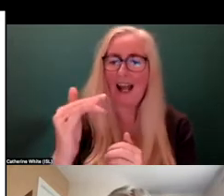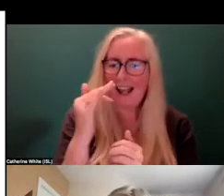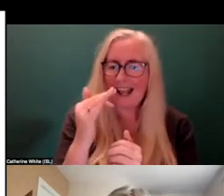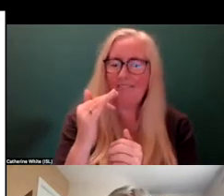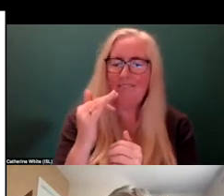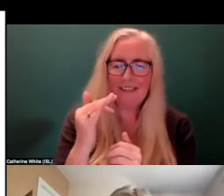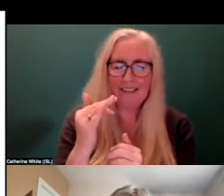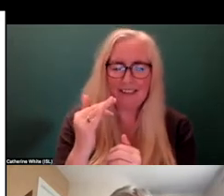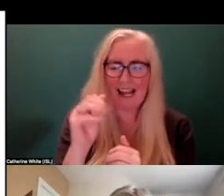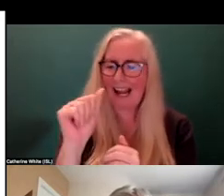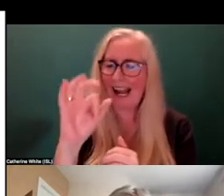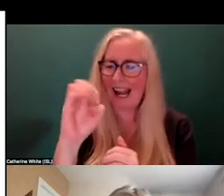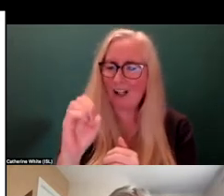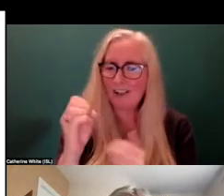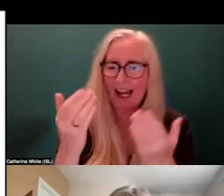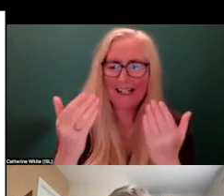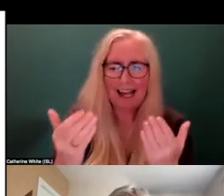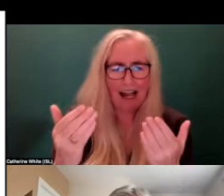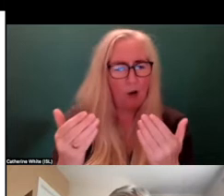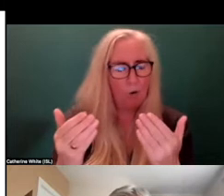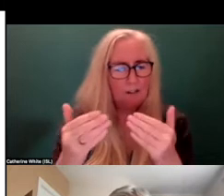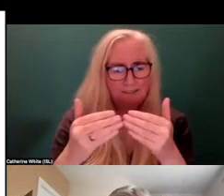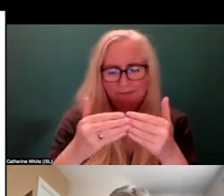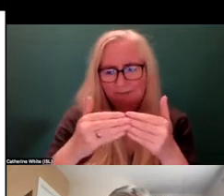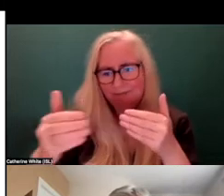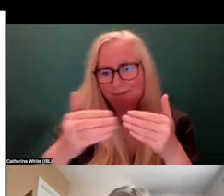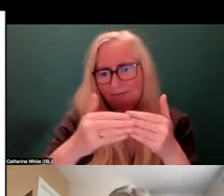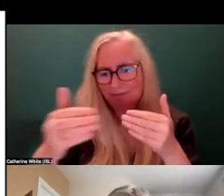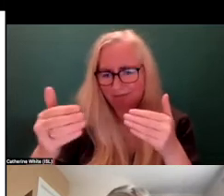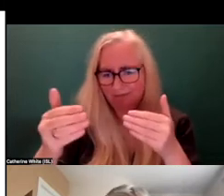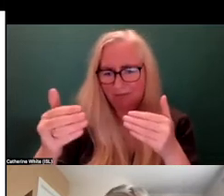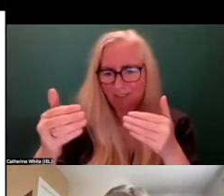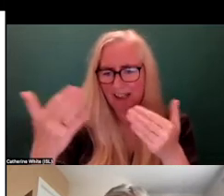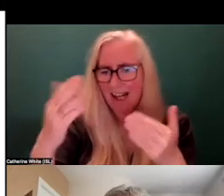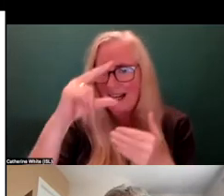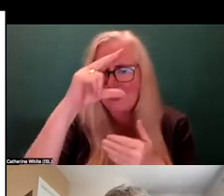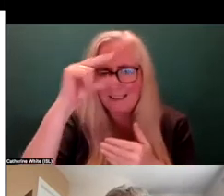If, as I think a lot of our ageing research is pointing to that, you know,